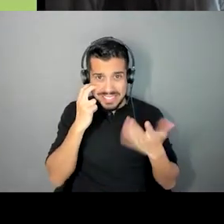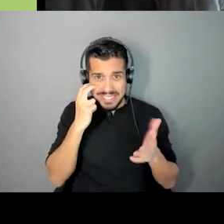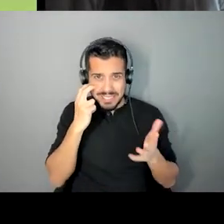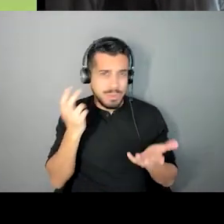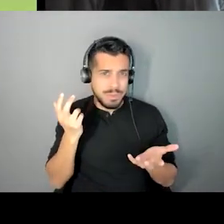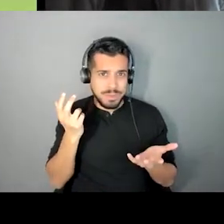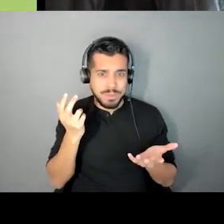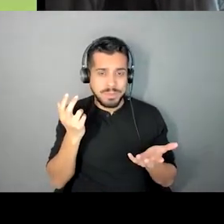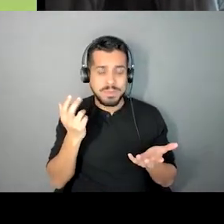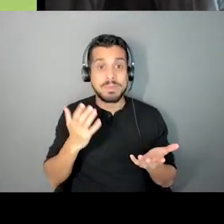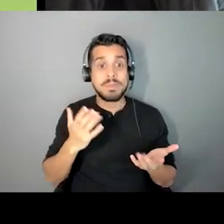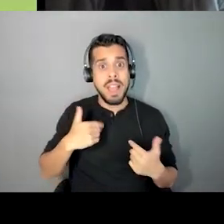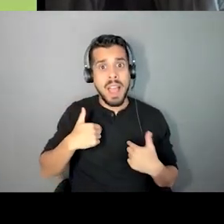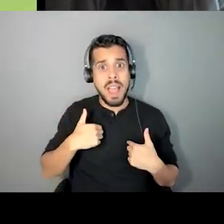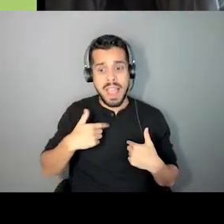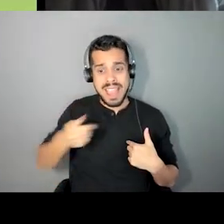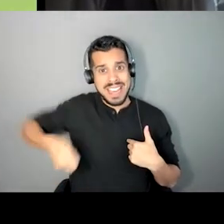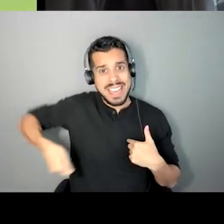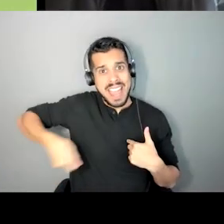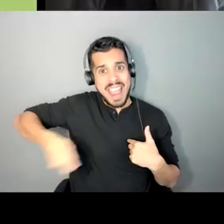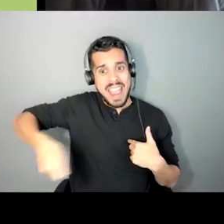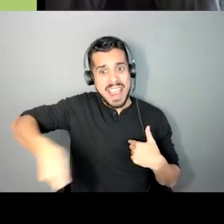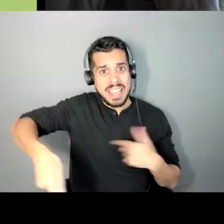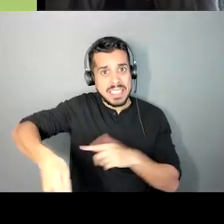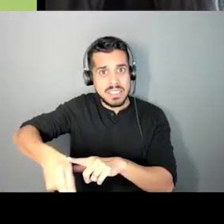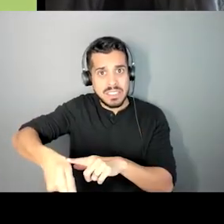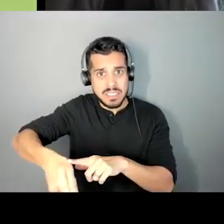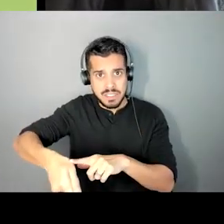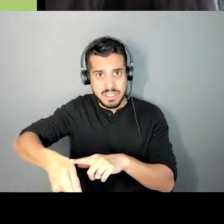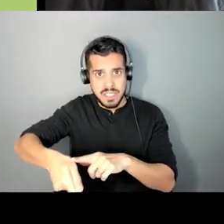With my cane, I never bumped into anybody in a wheelchair.